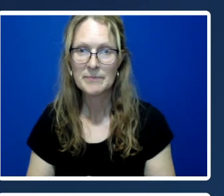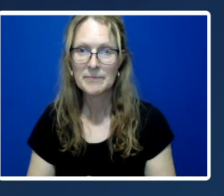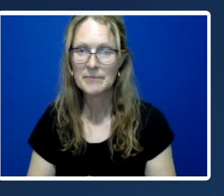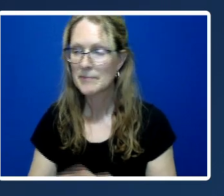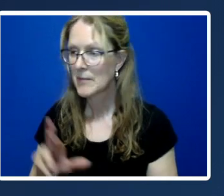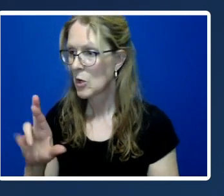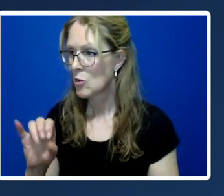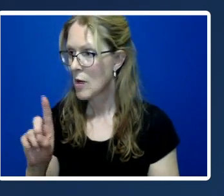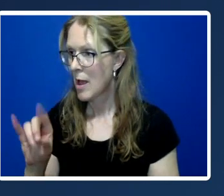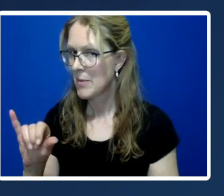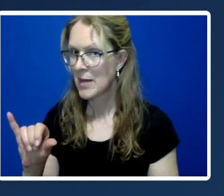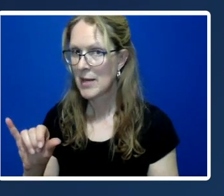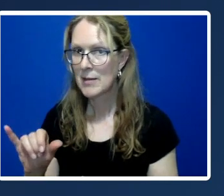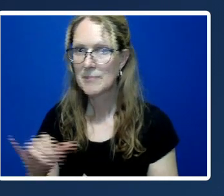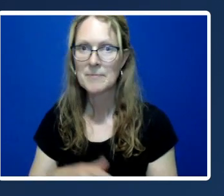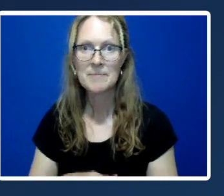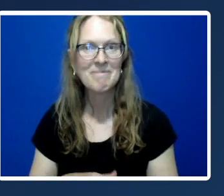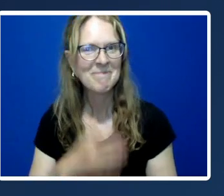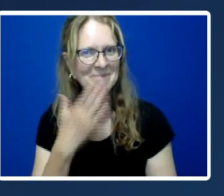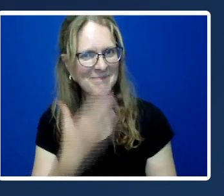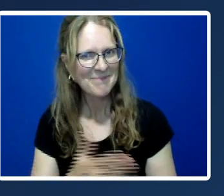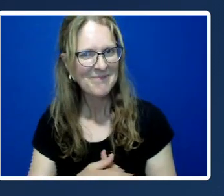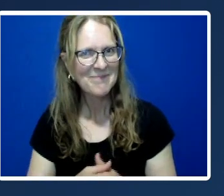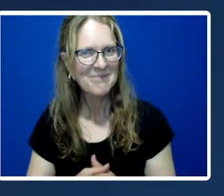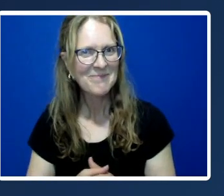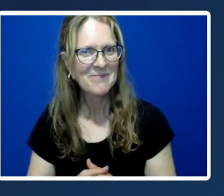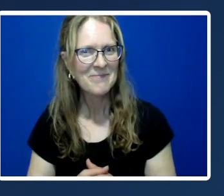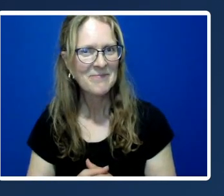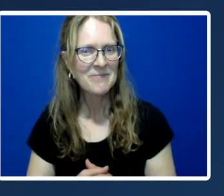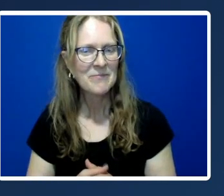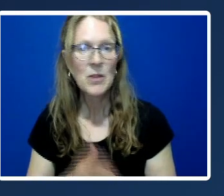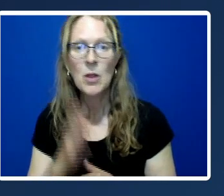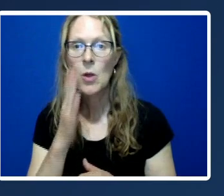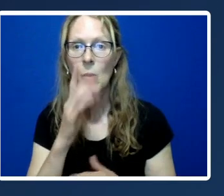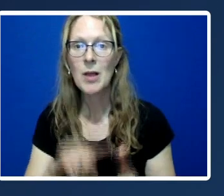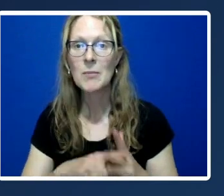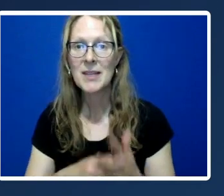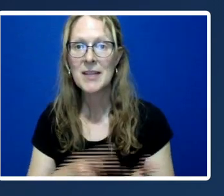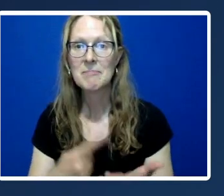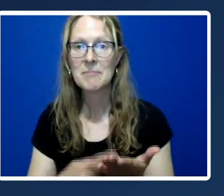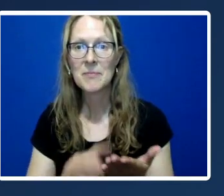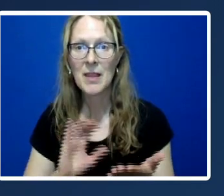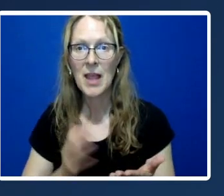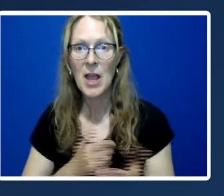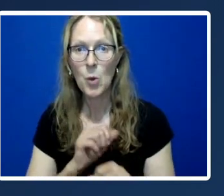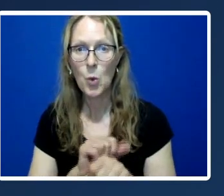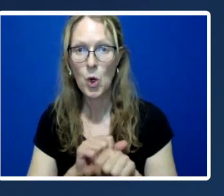Robbie Davis: Thank you, Kim. We're going to begin talking to you about our work in this space and give you some